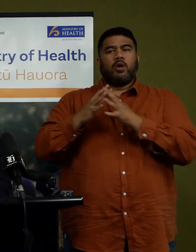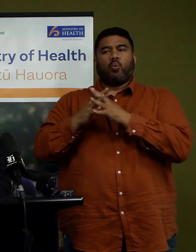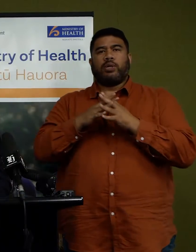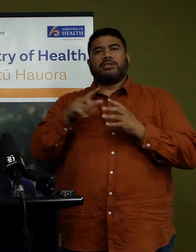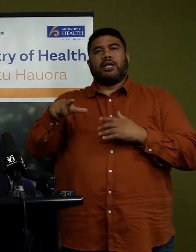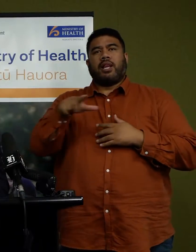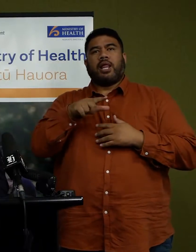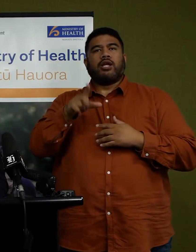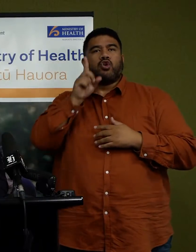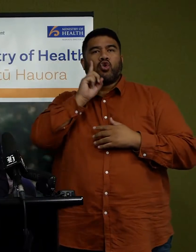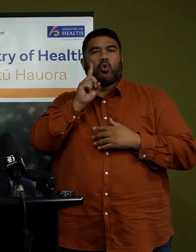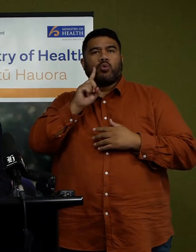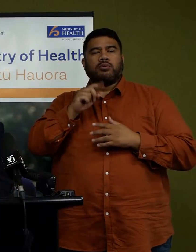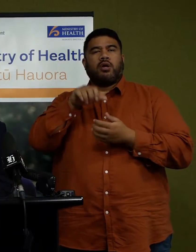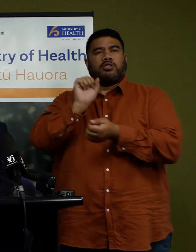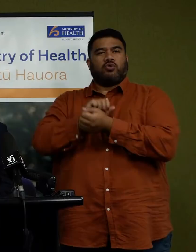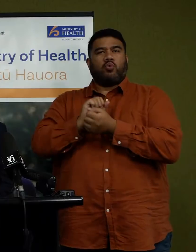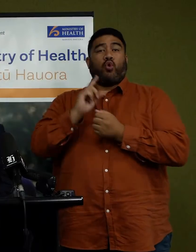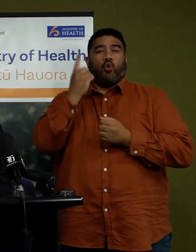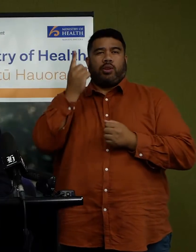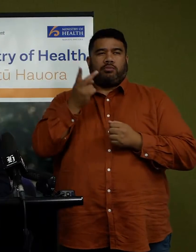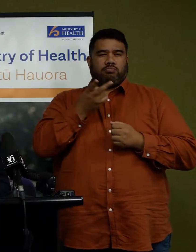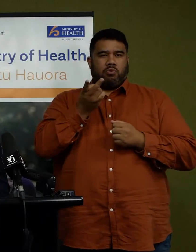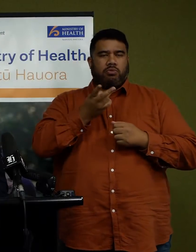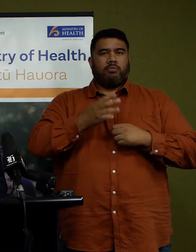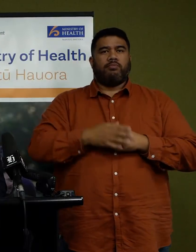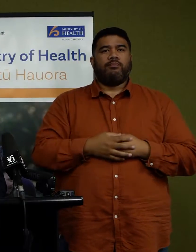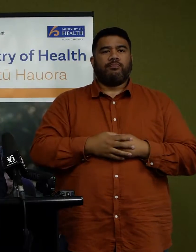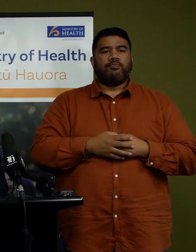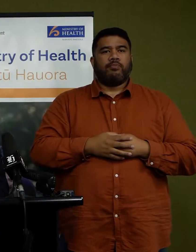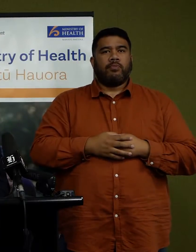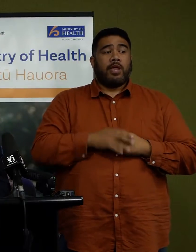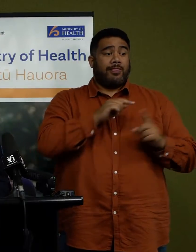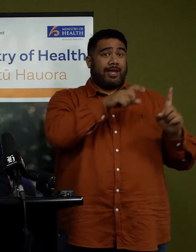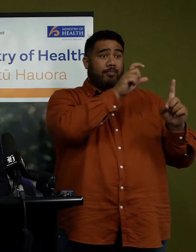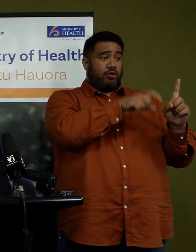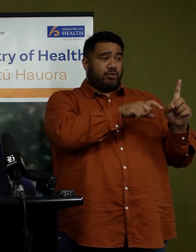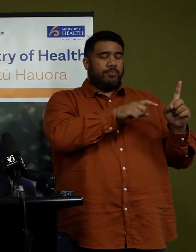The family members-- and this is very important, please-- the family members who attend these schools